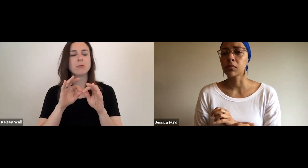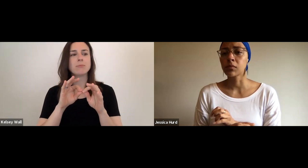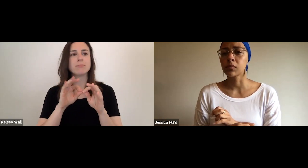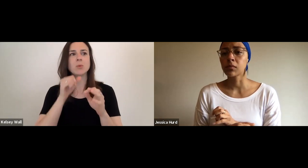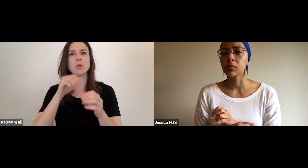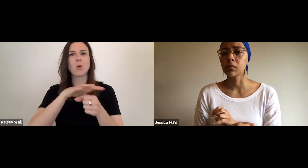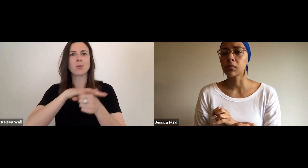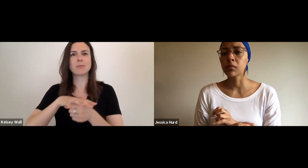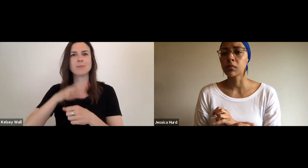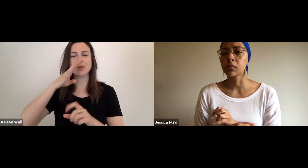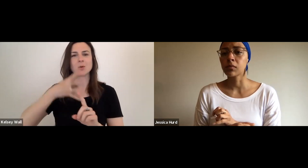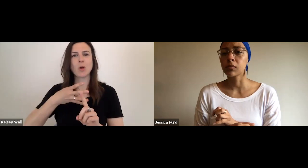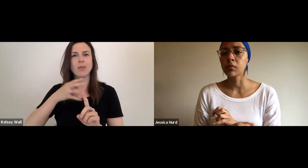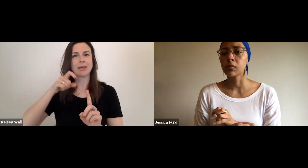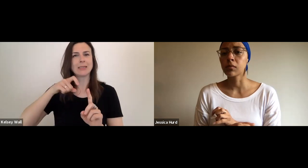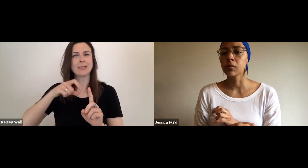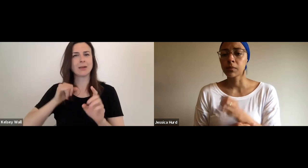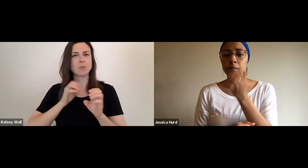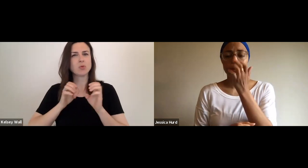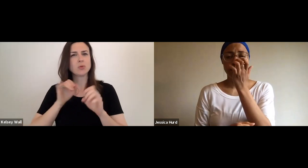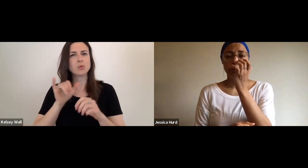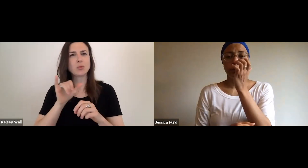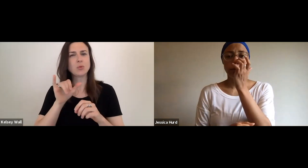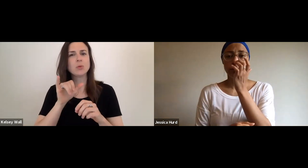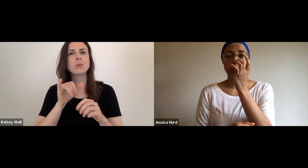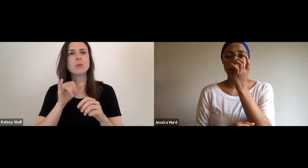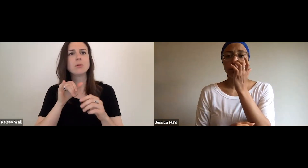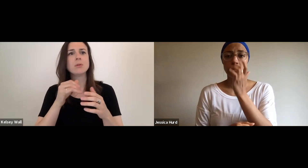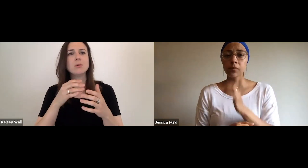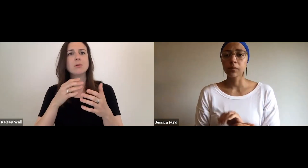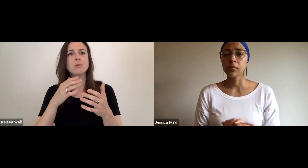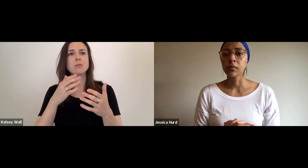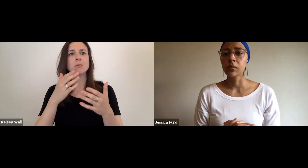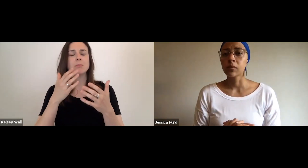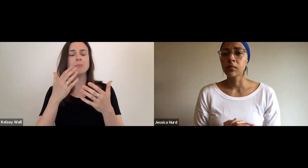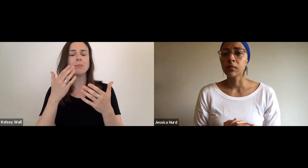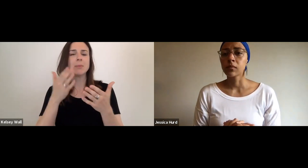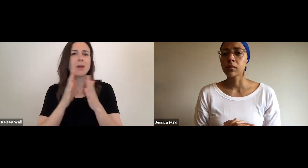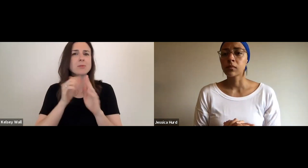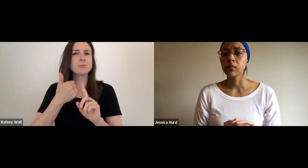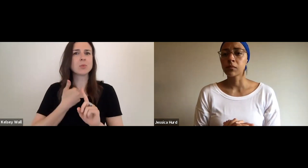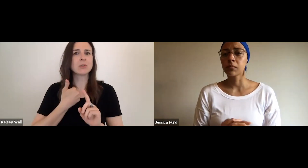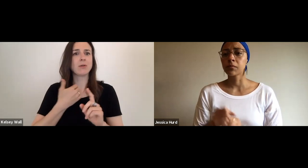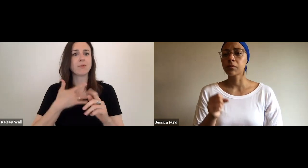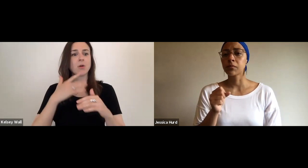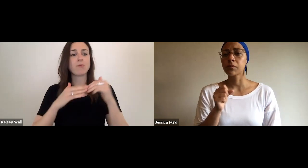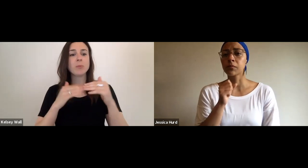Being able to see each other's faces is really important. We don't want to ignore that piece of the stress as well.